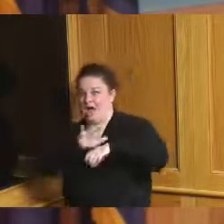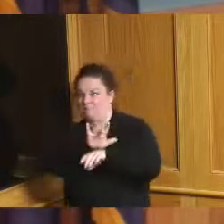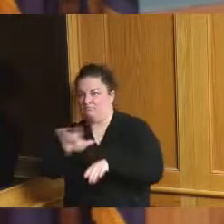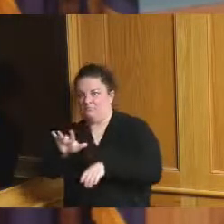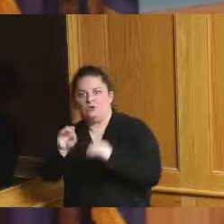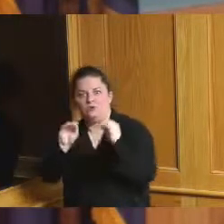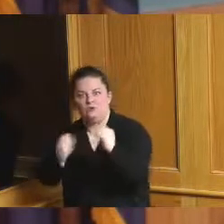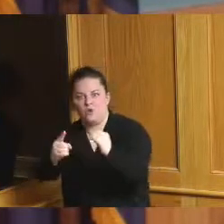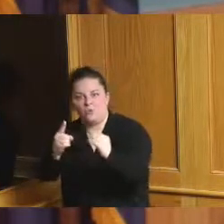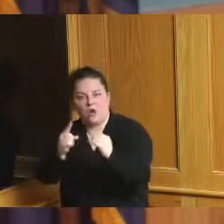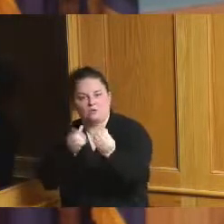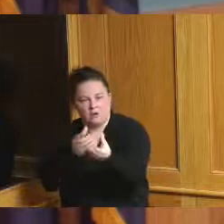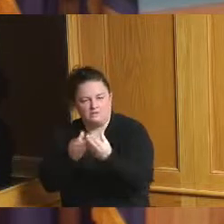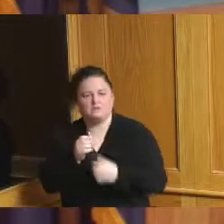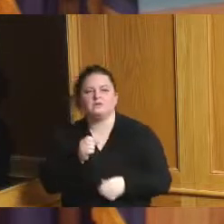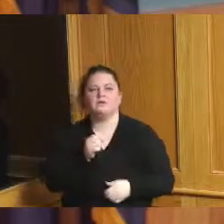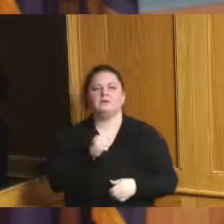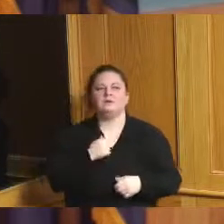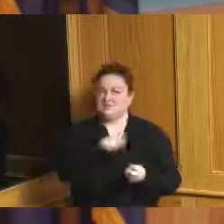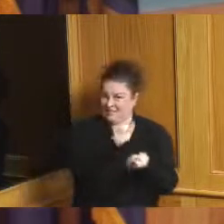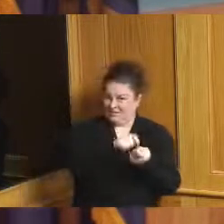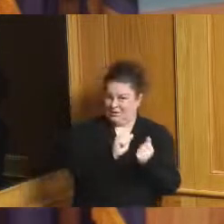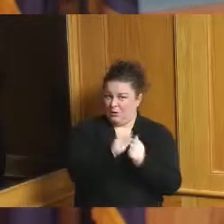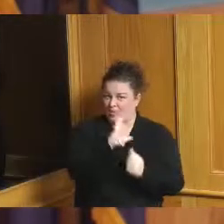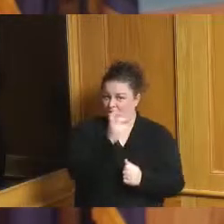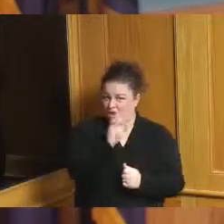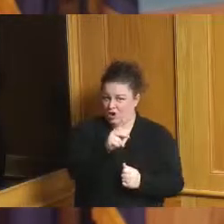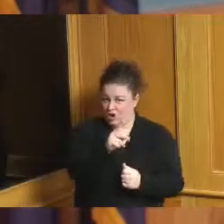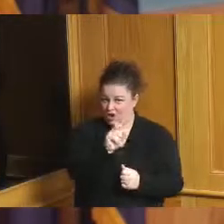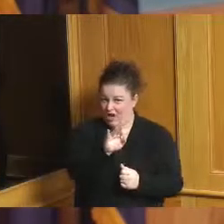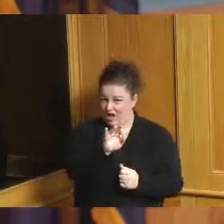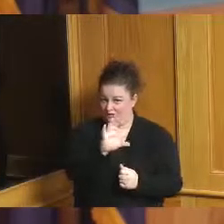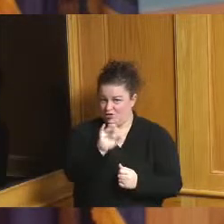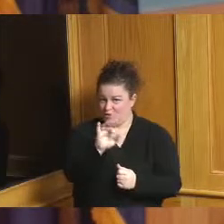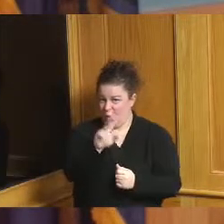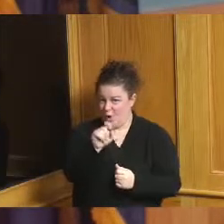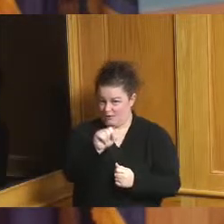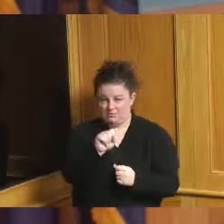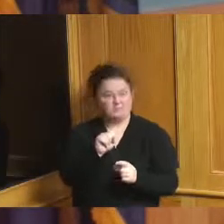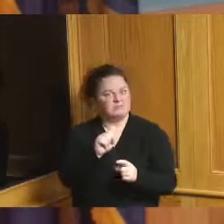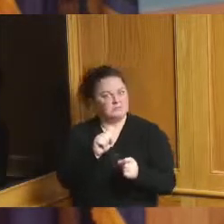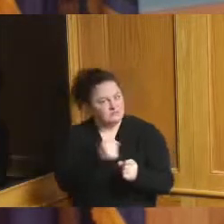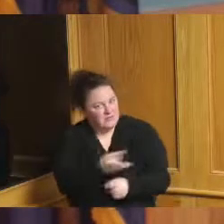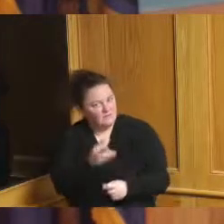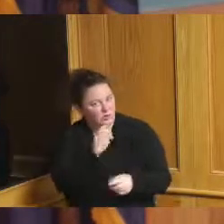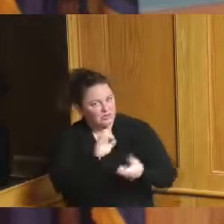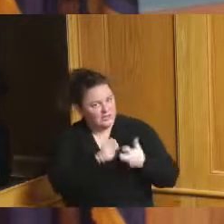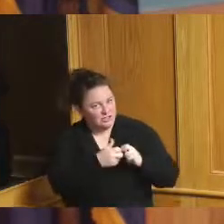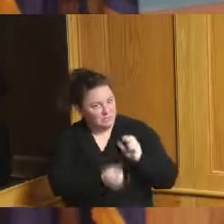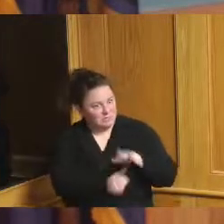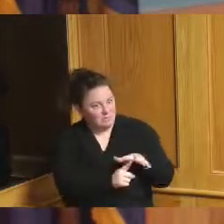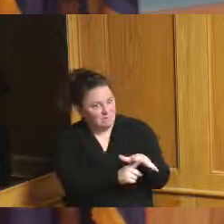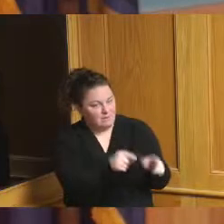a number of issues over at the courts that this could impact if we didn't have a clerk there